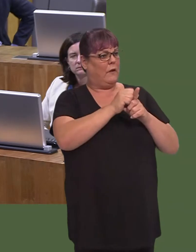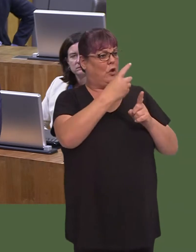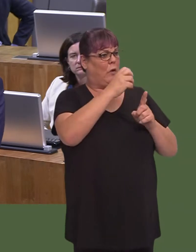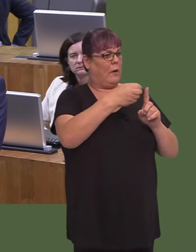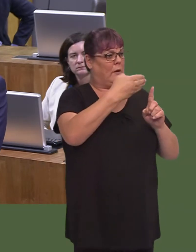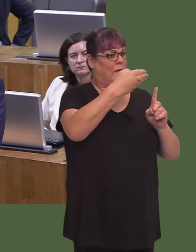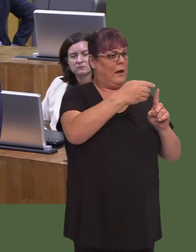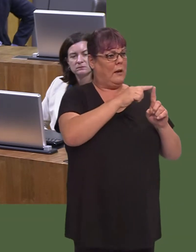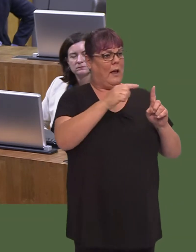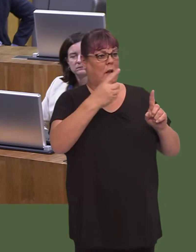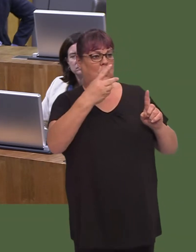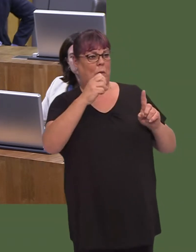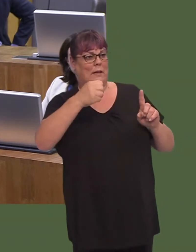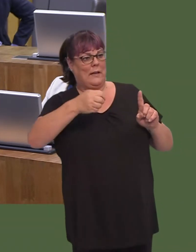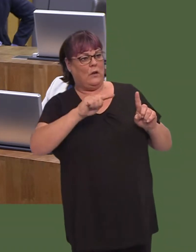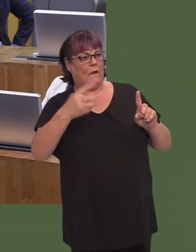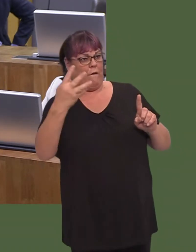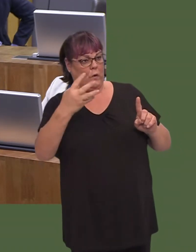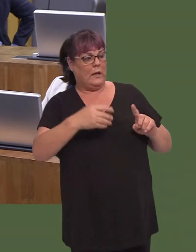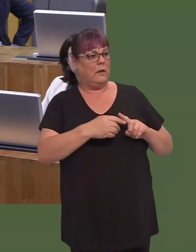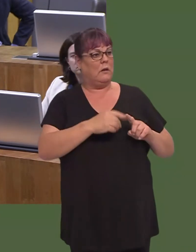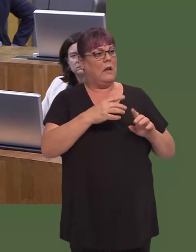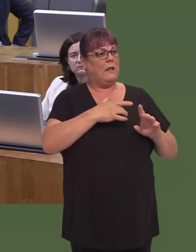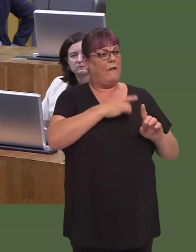who gave a pie-in-the-sky analysis two years ago of what the referendum would mean. We